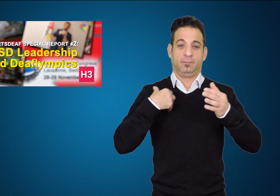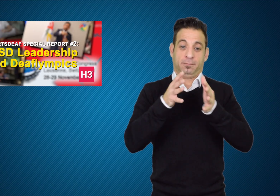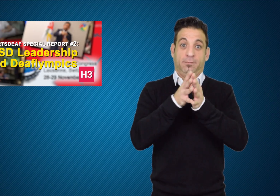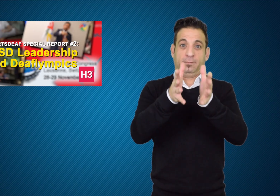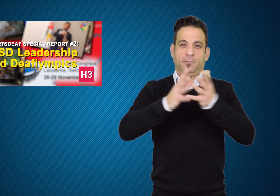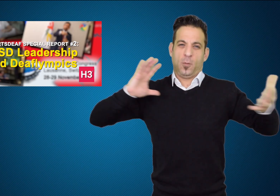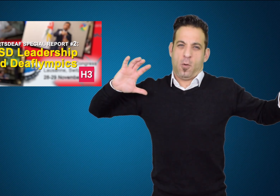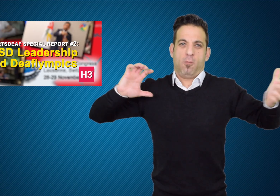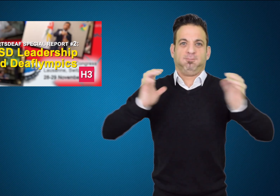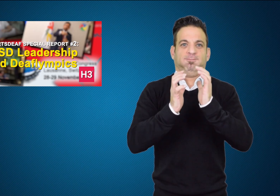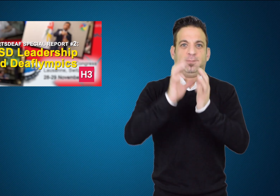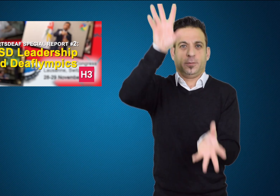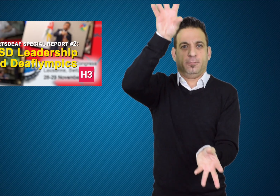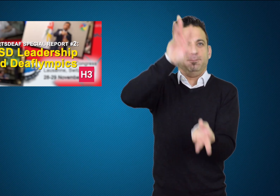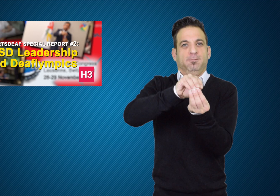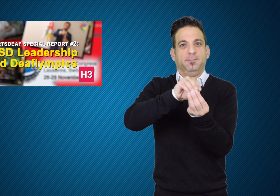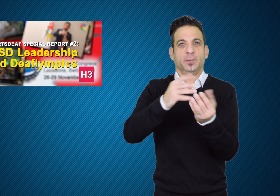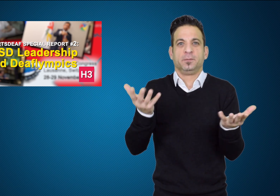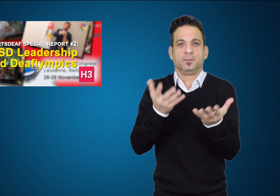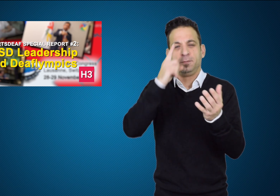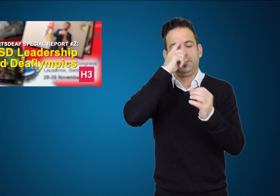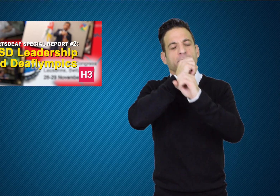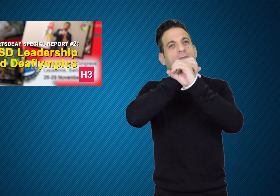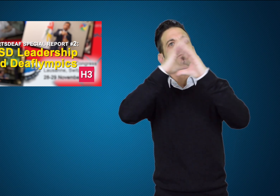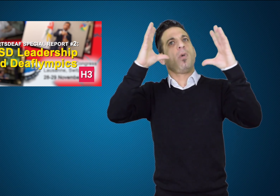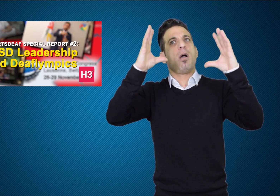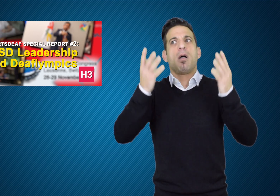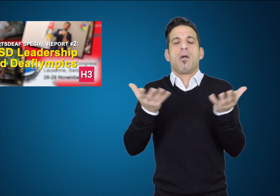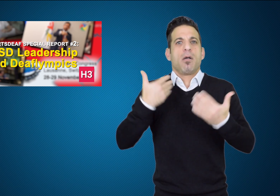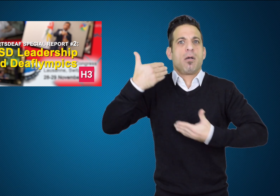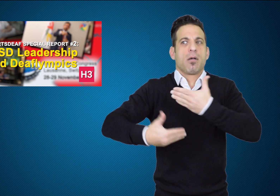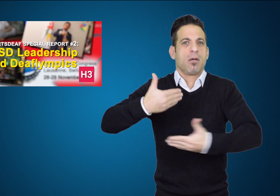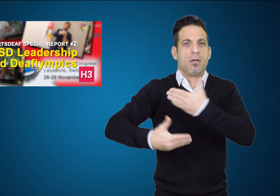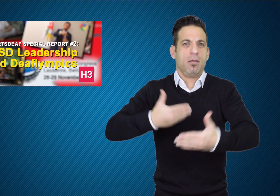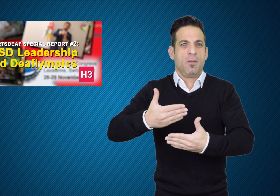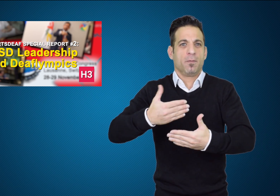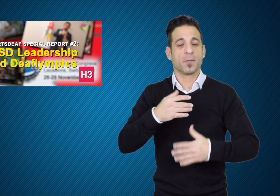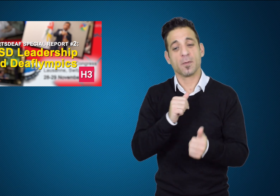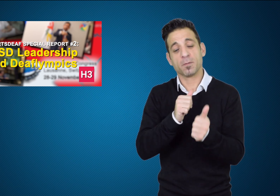So in short, here is how the picture of what is happening: